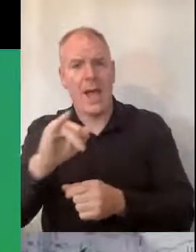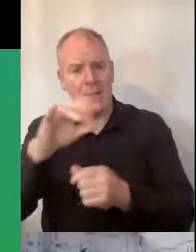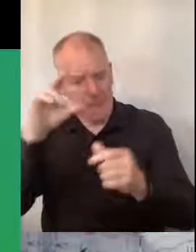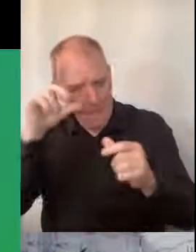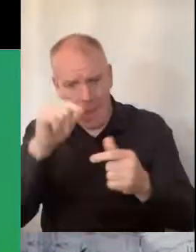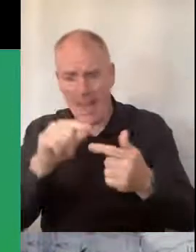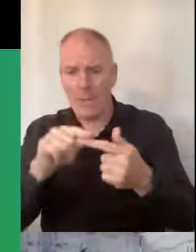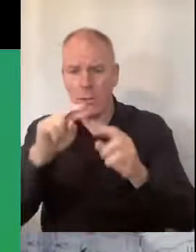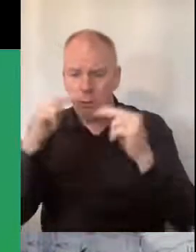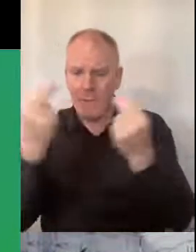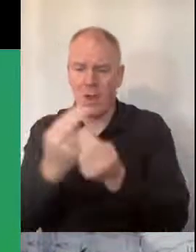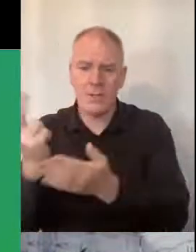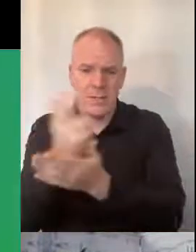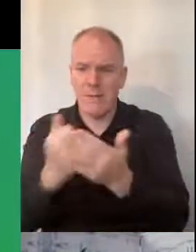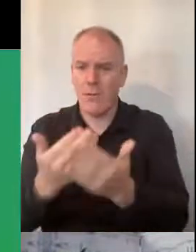accessibility as two key features.